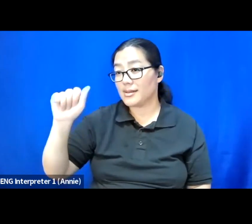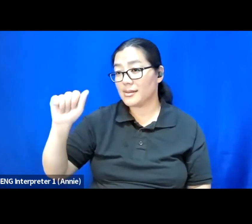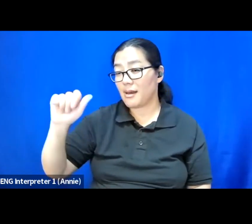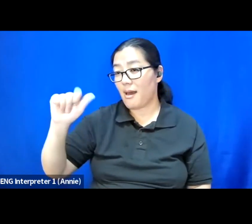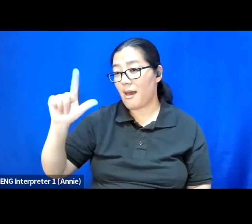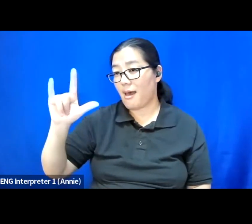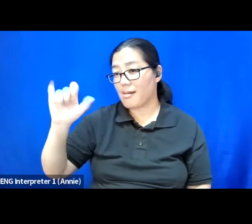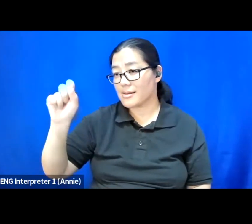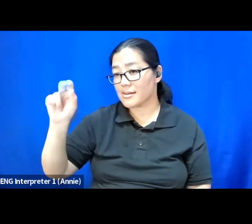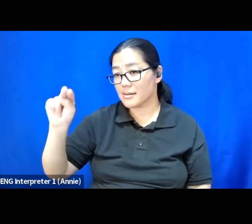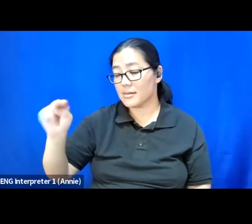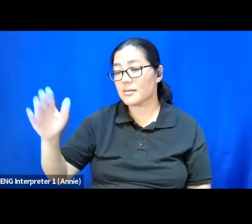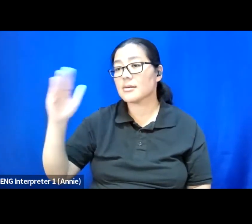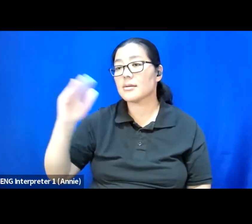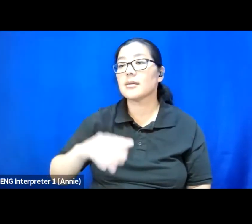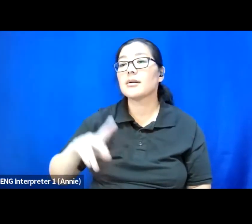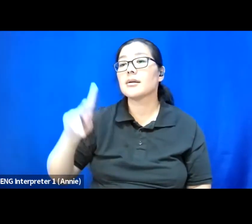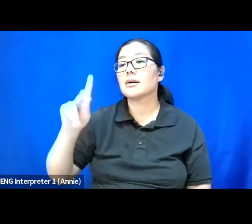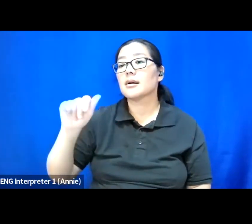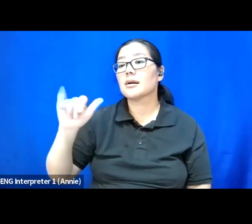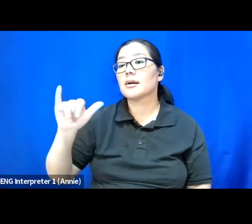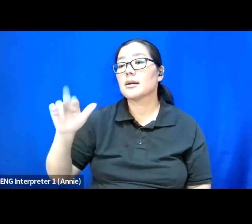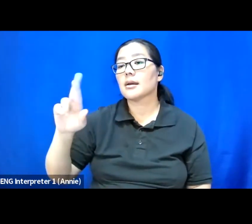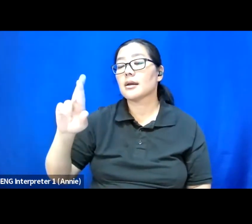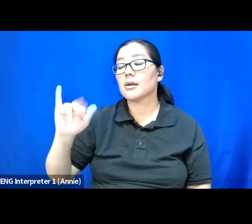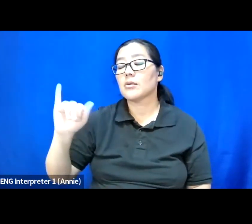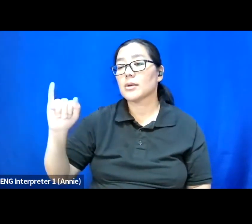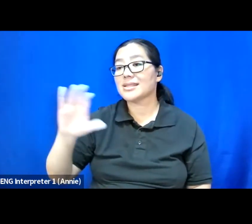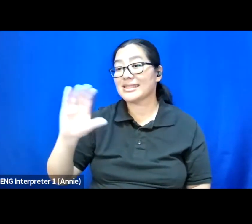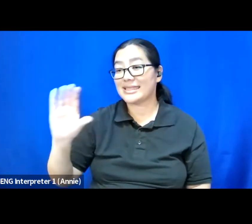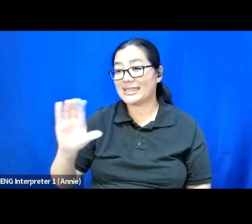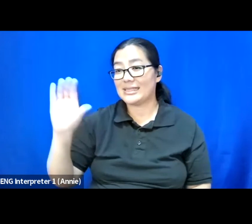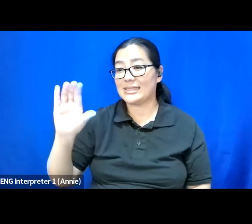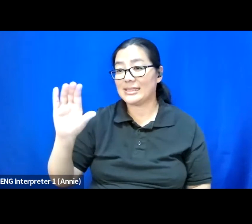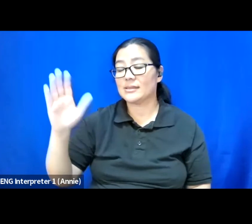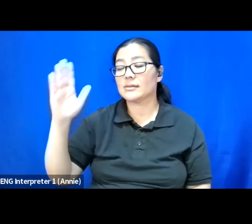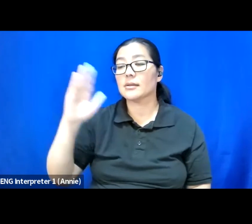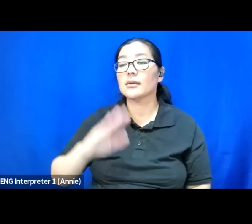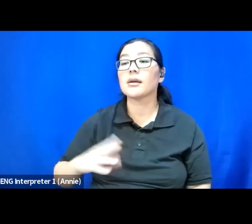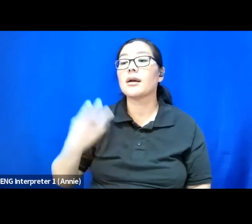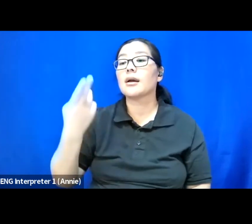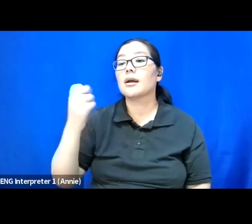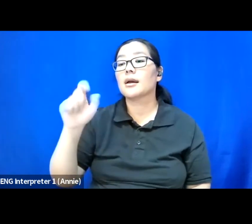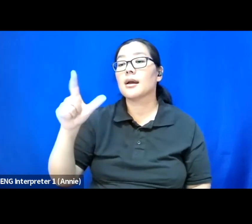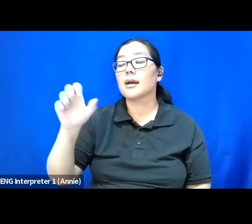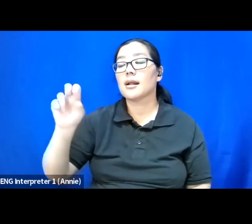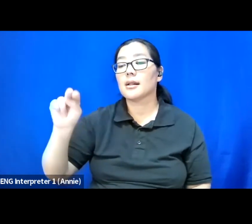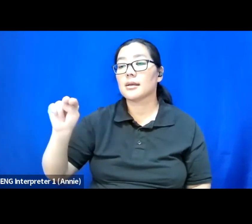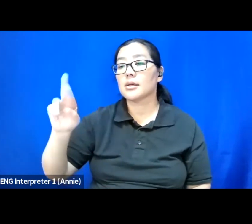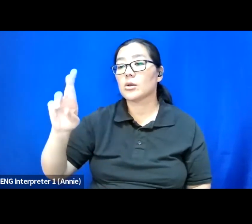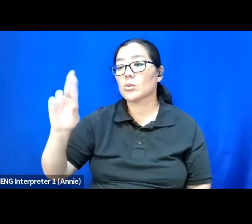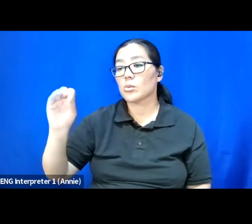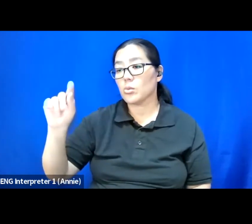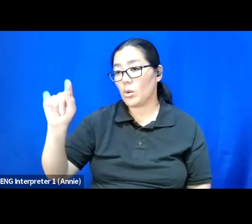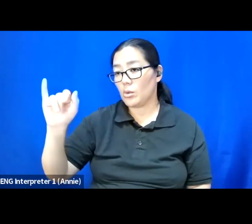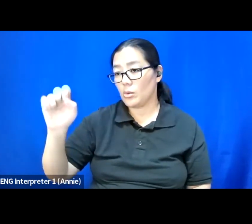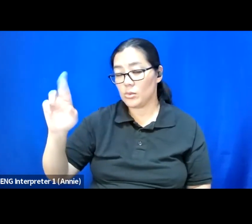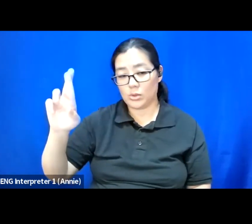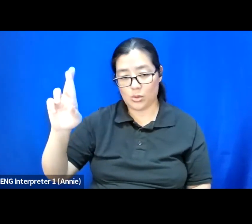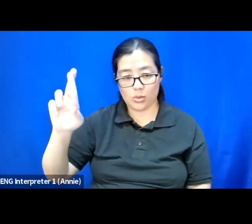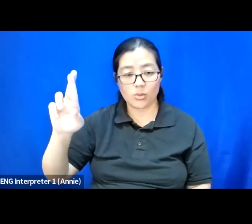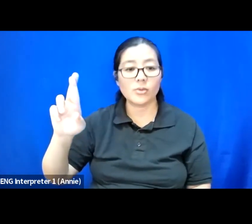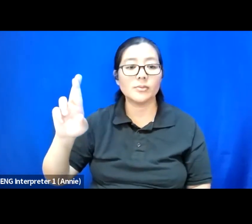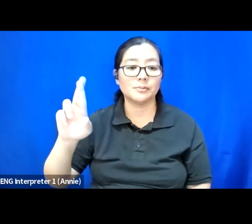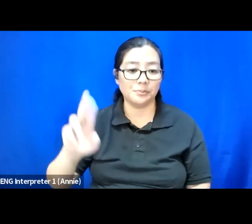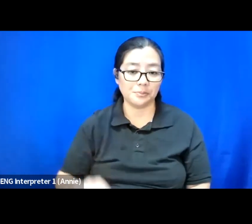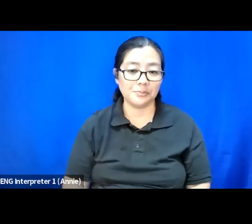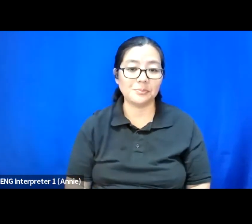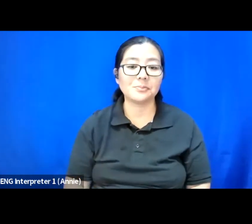Lavie , Kathleen -- oops, I can't see the name quite right